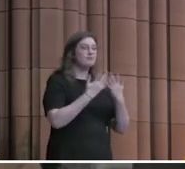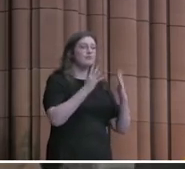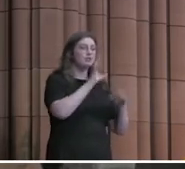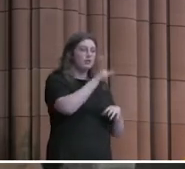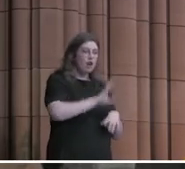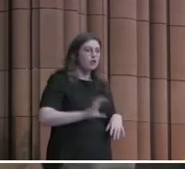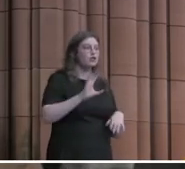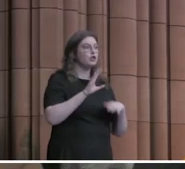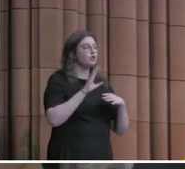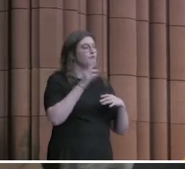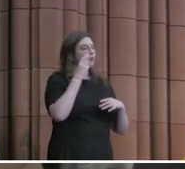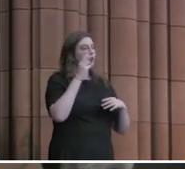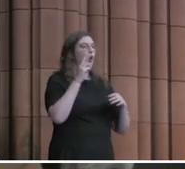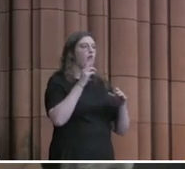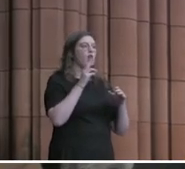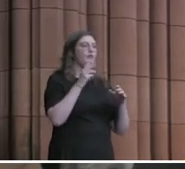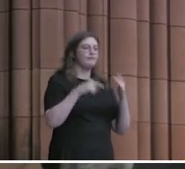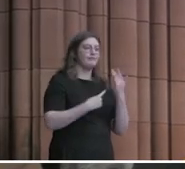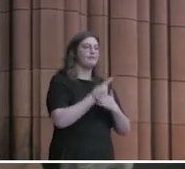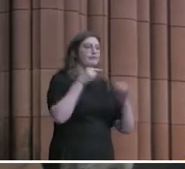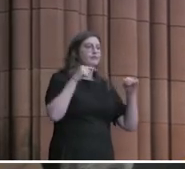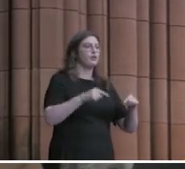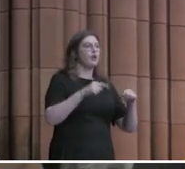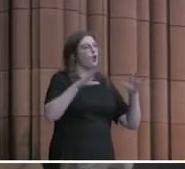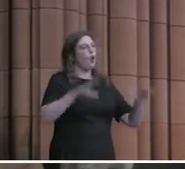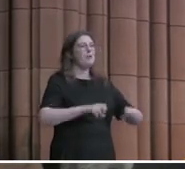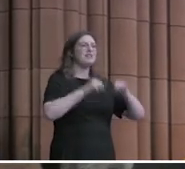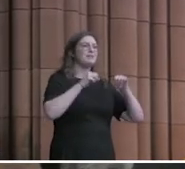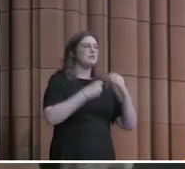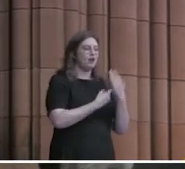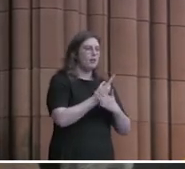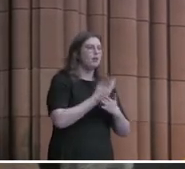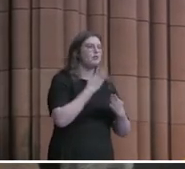commencement ceremonies, and it actually captures how we do this at Strathclyde